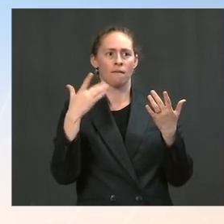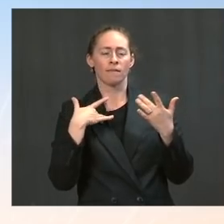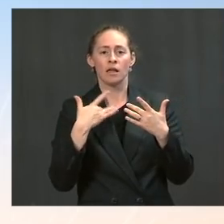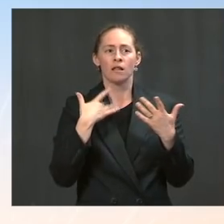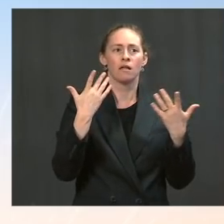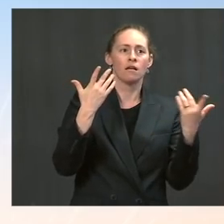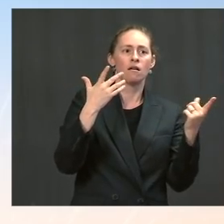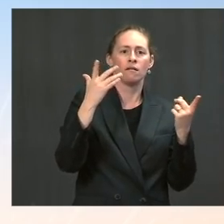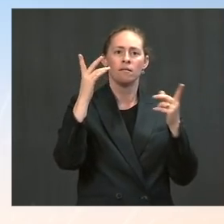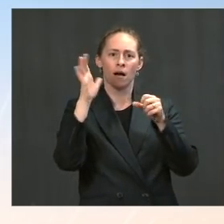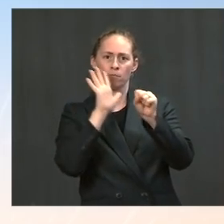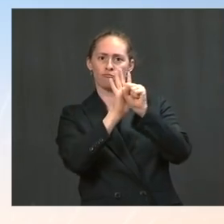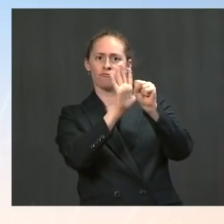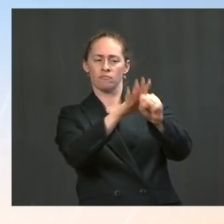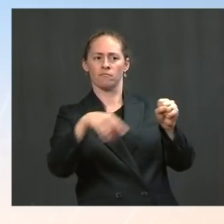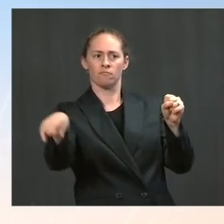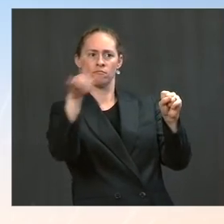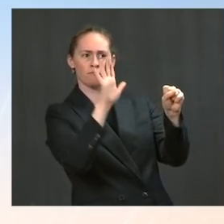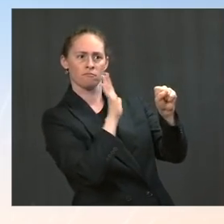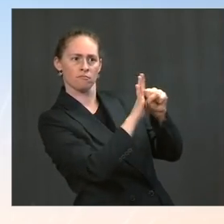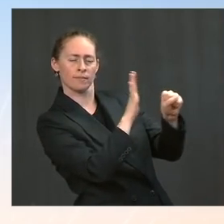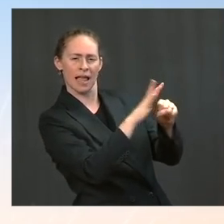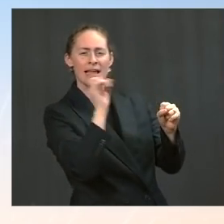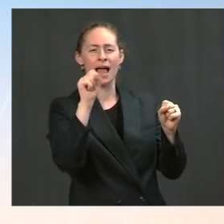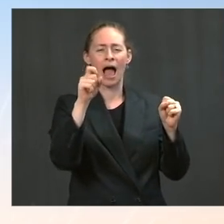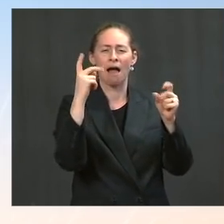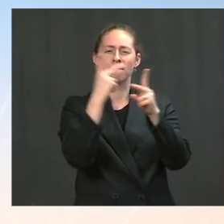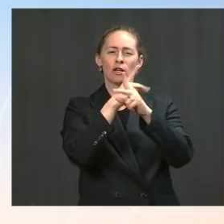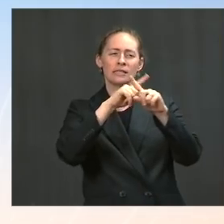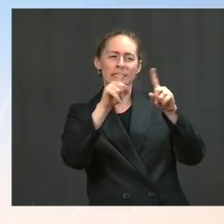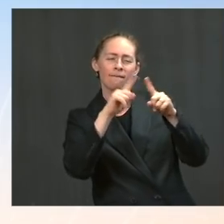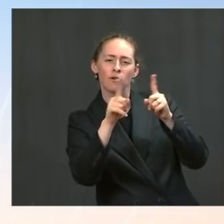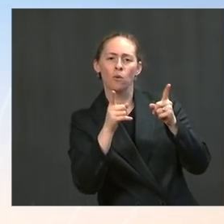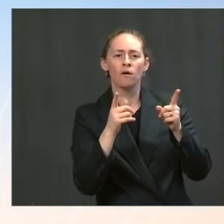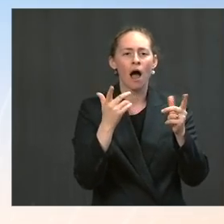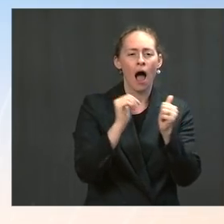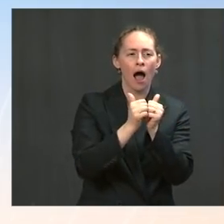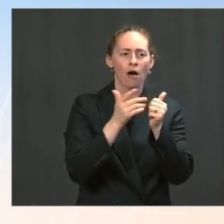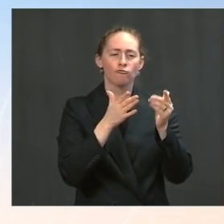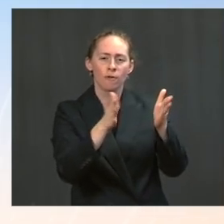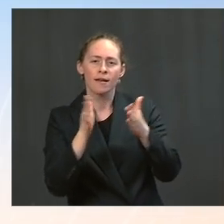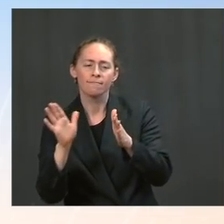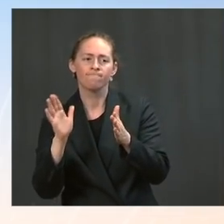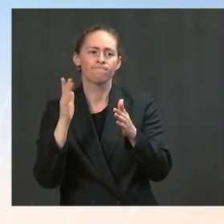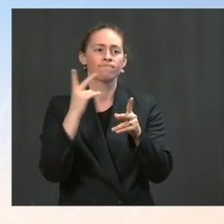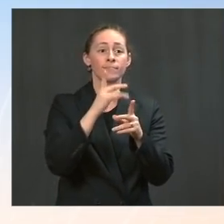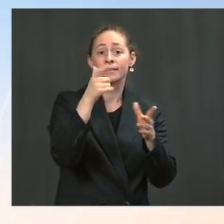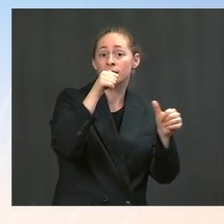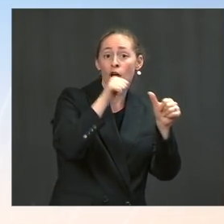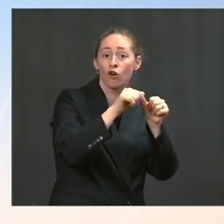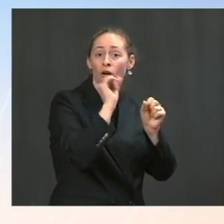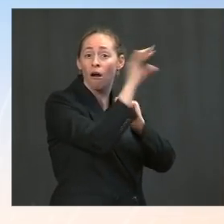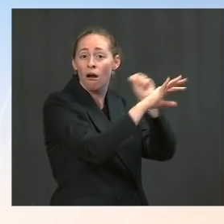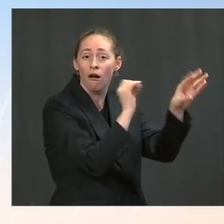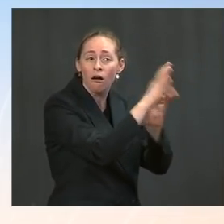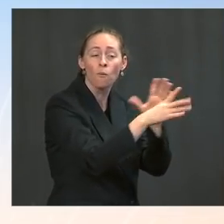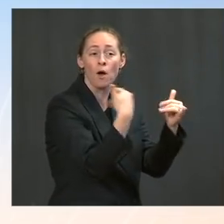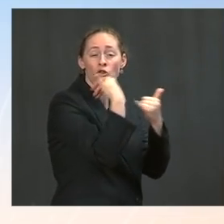That's going to take a lot of different forms -- right? and formats. It can take letter writing, phone calling. There's peaceful protesting.